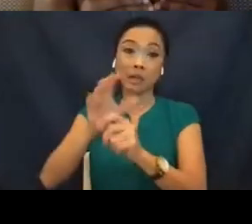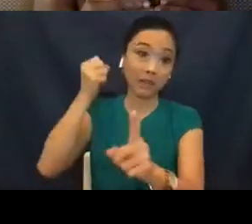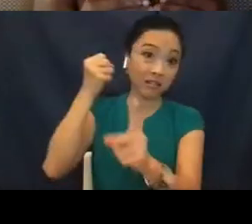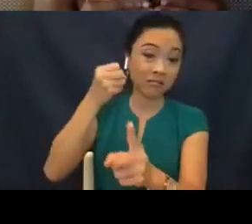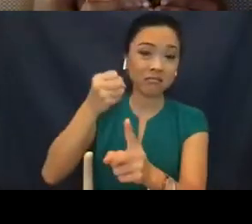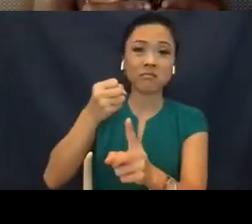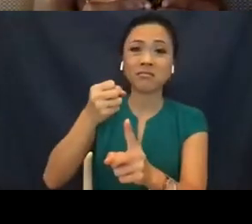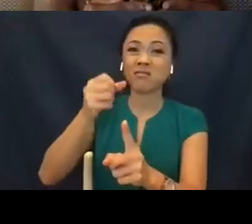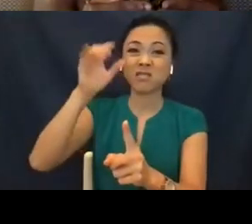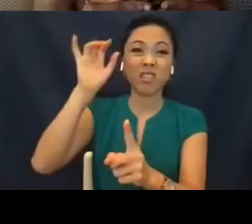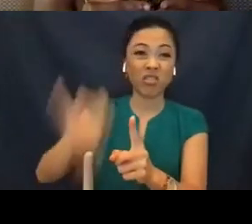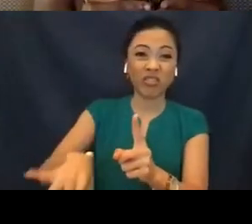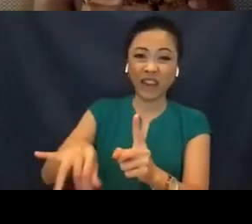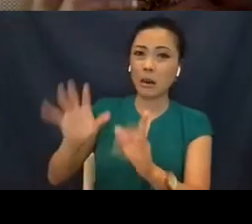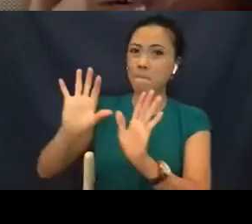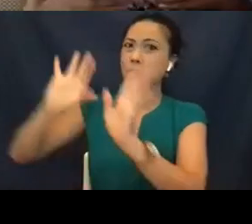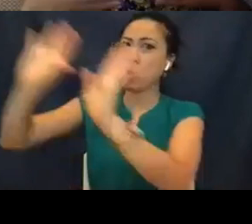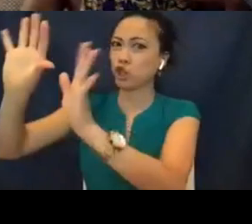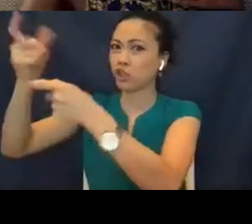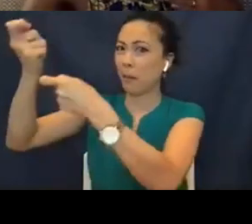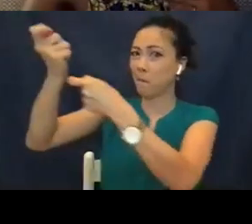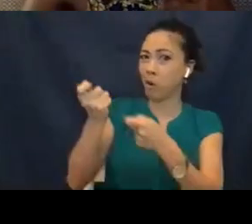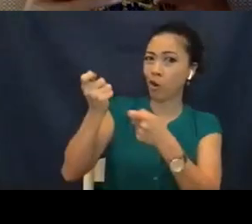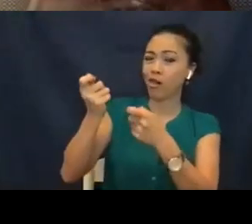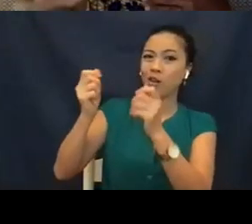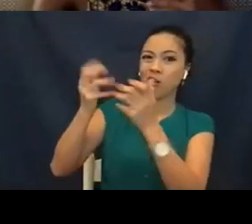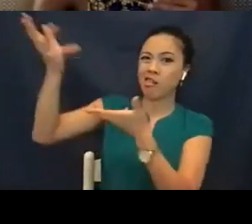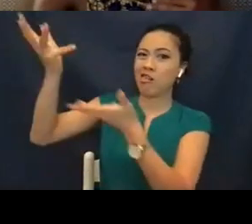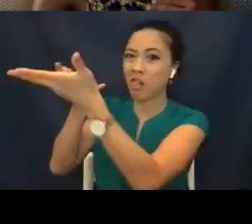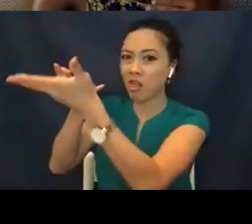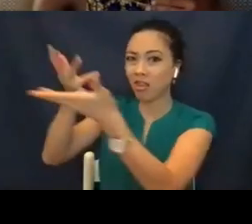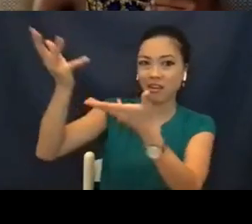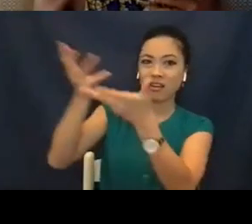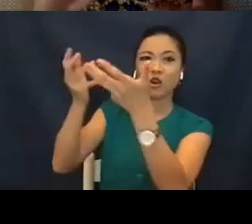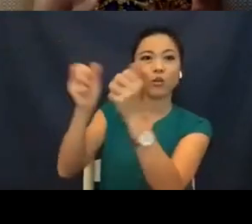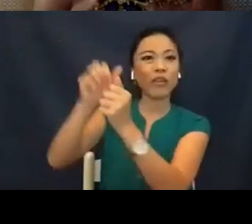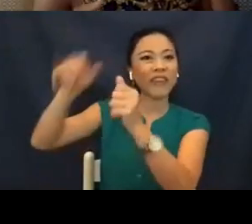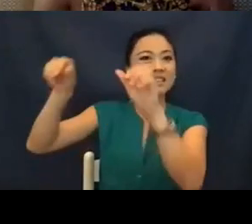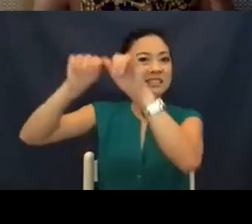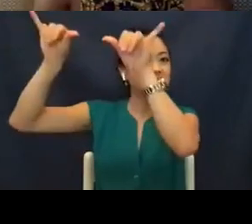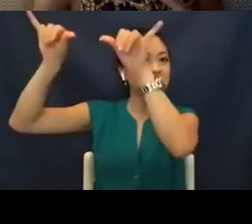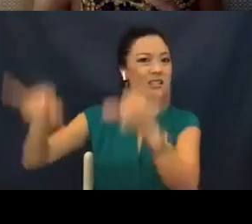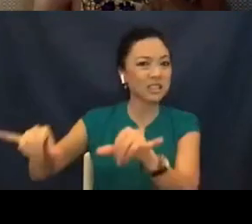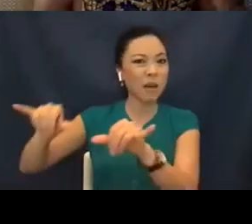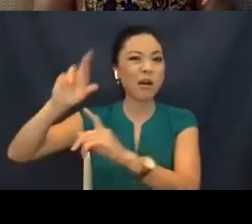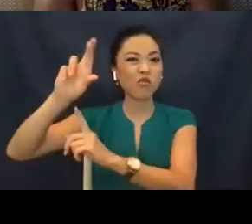systemic racism. It has been that way for generations and what we have a tremendous